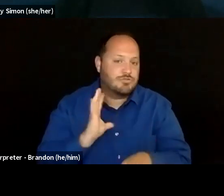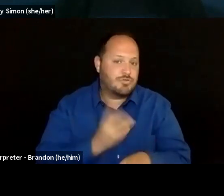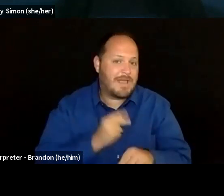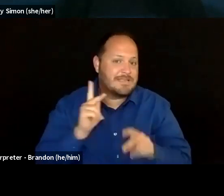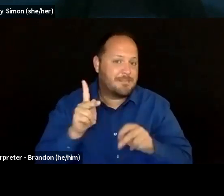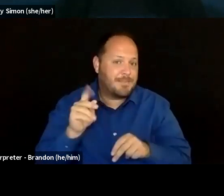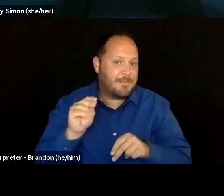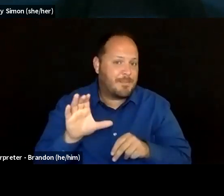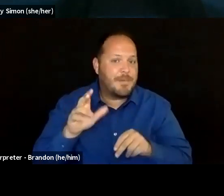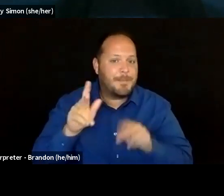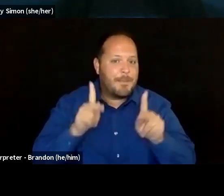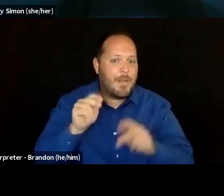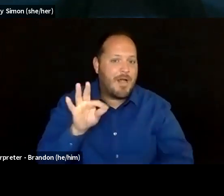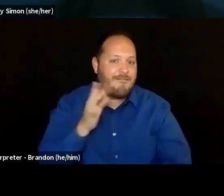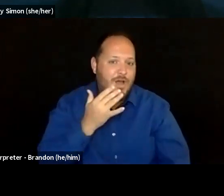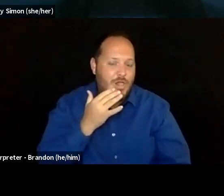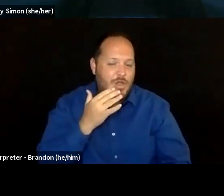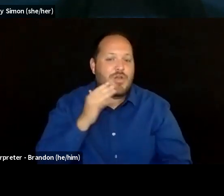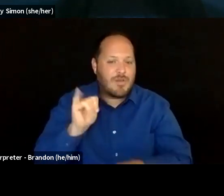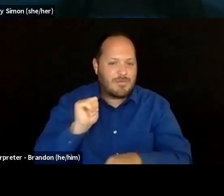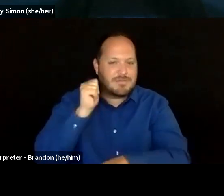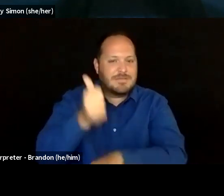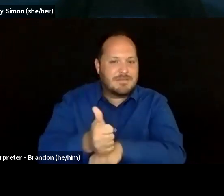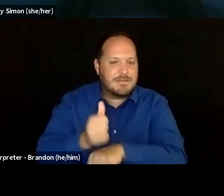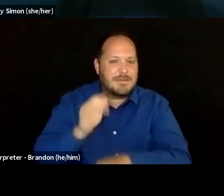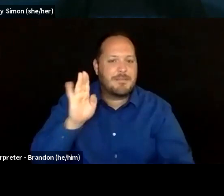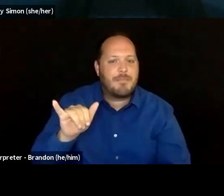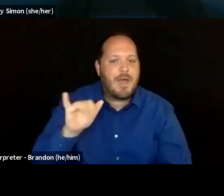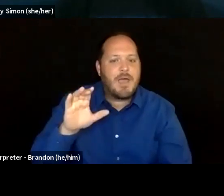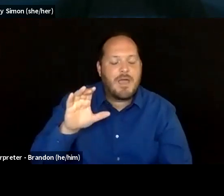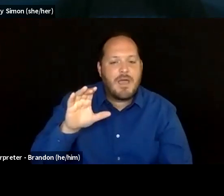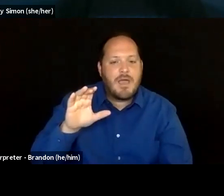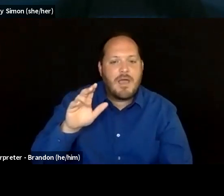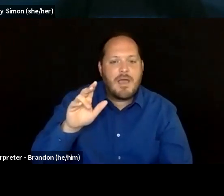You have UTOPIA PDX and Utopia Seattle.